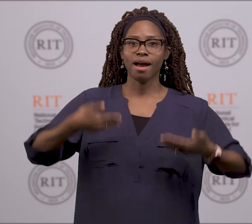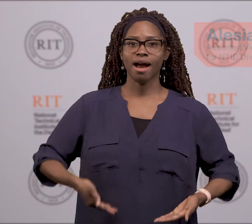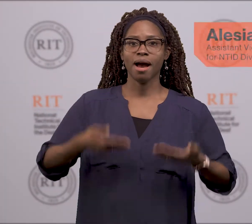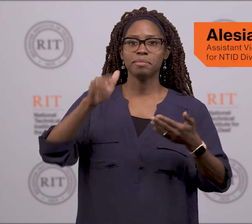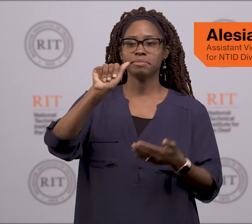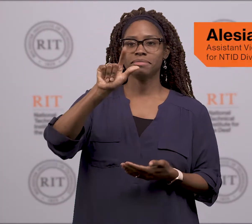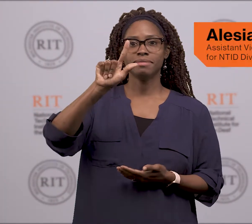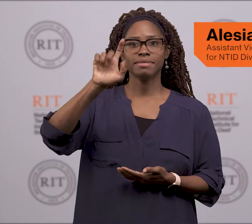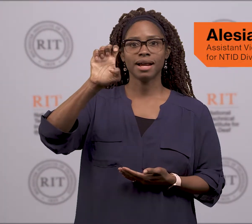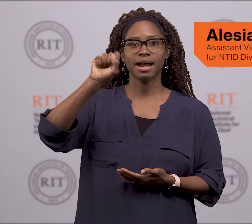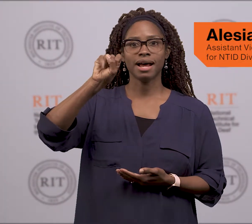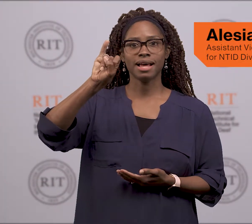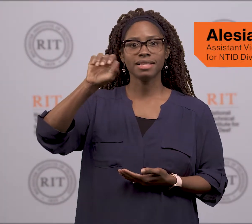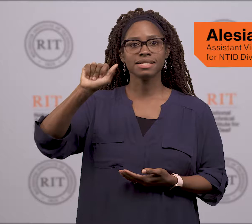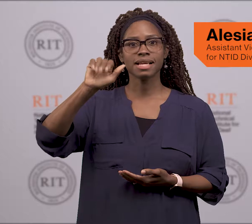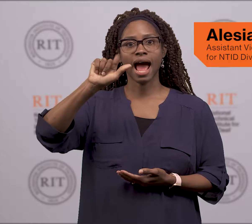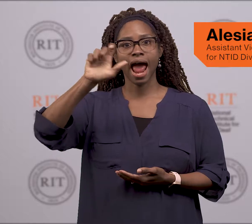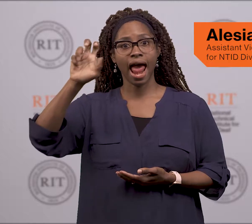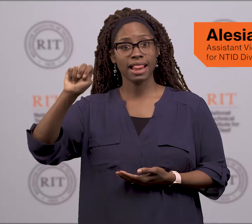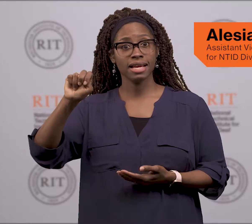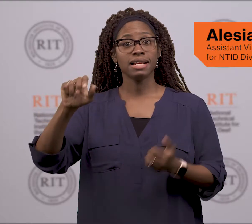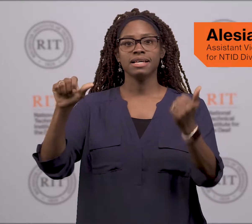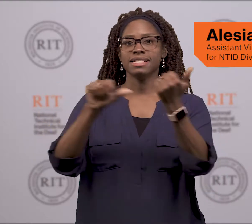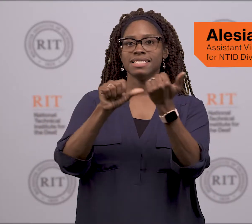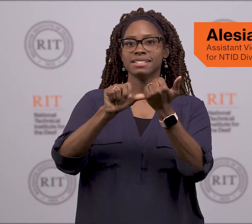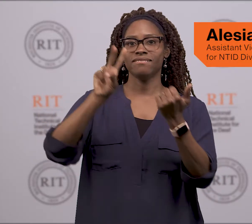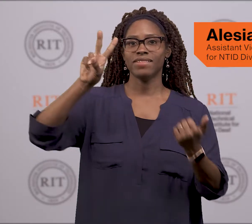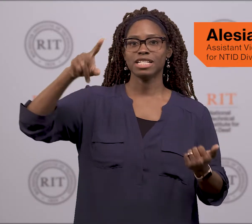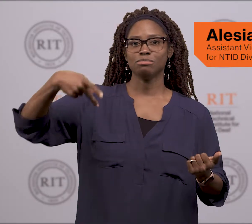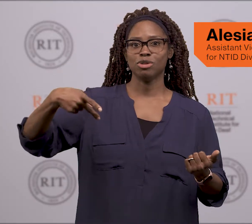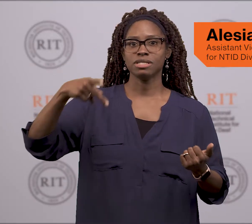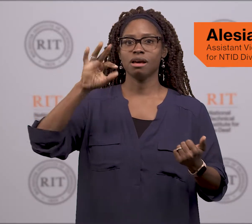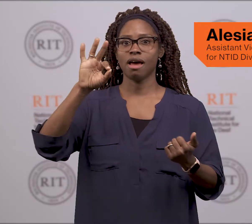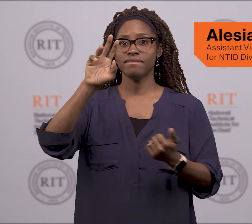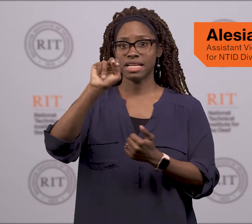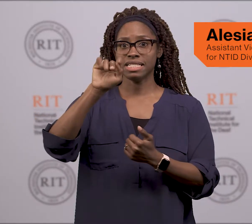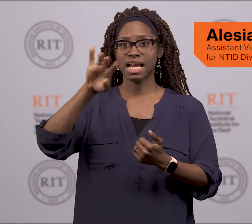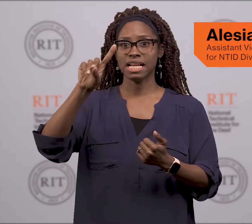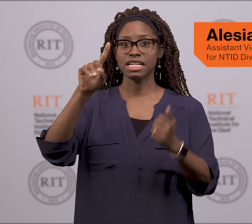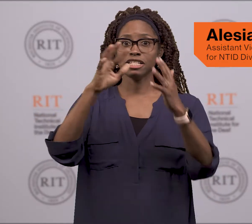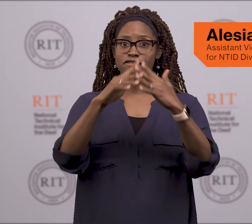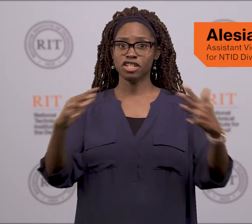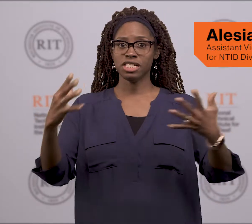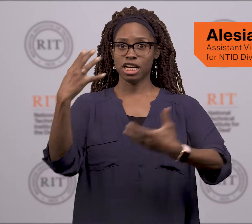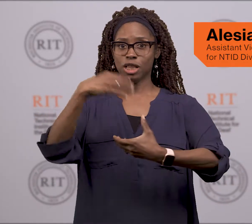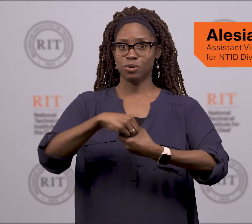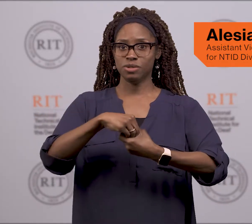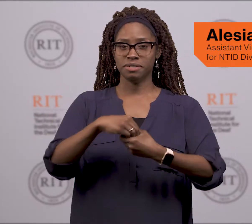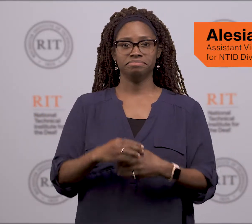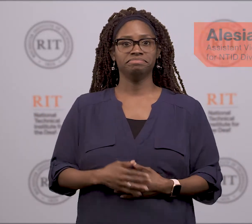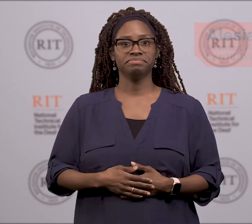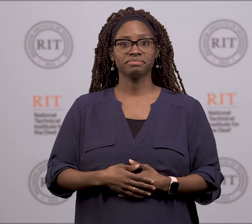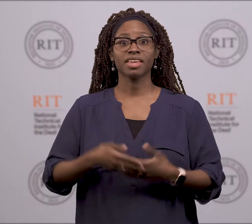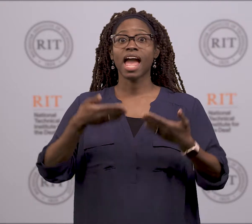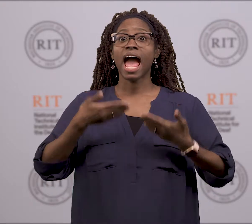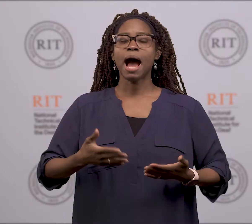Alesia Allen: Hello, I’m Alesia Allen, assistant vice president for NTID diversity and inclusion.